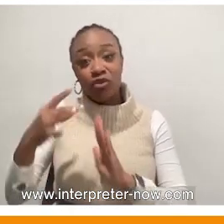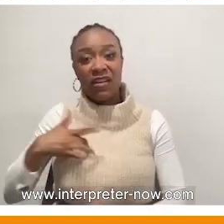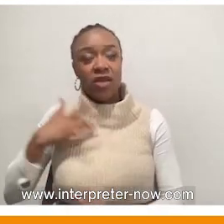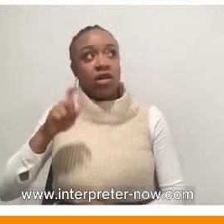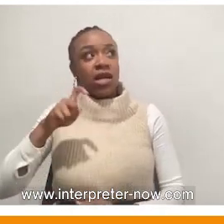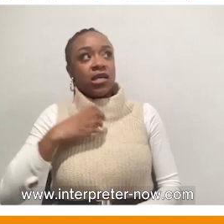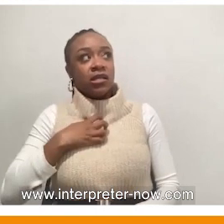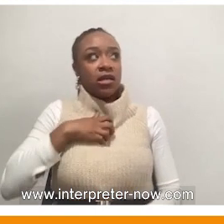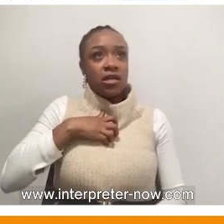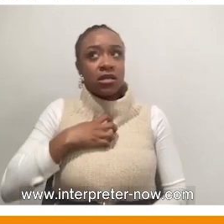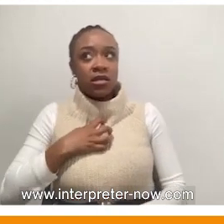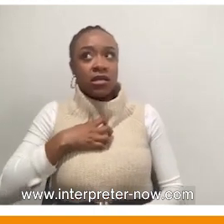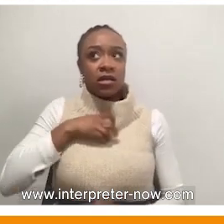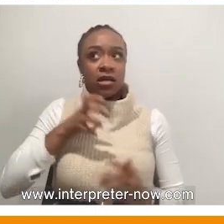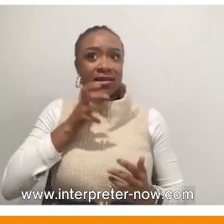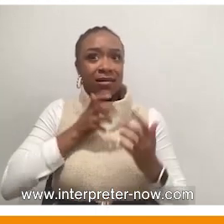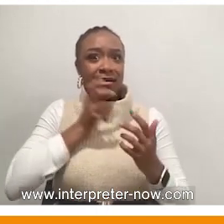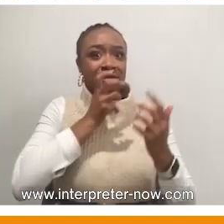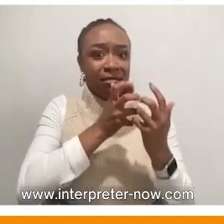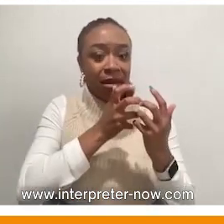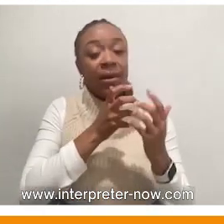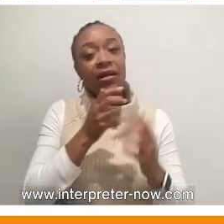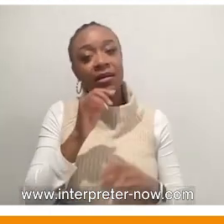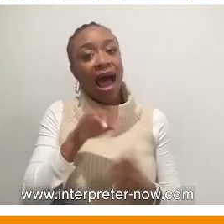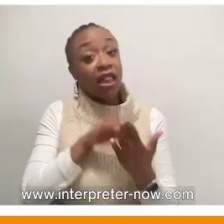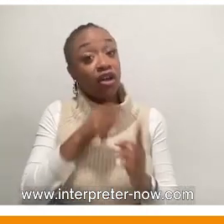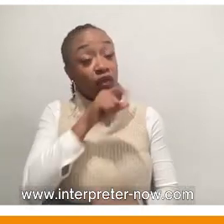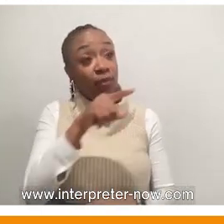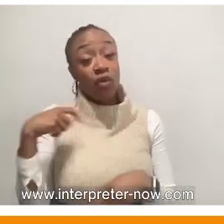need to code-switch regularly.